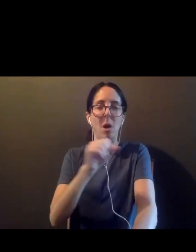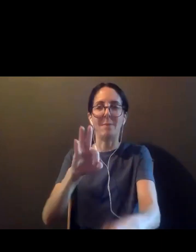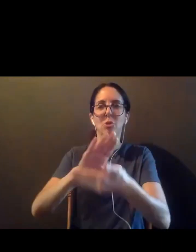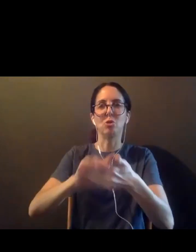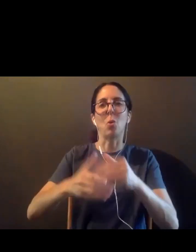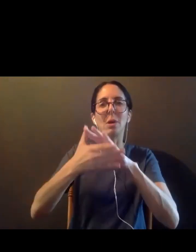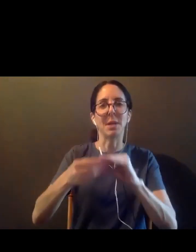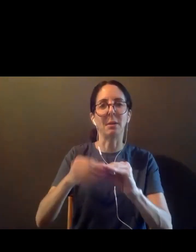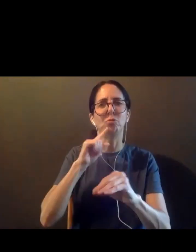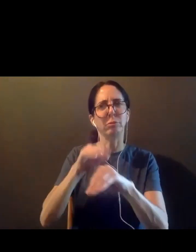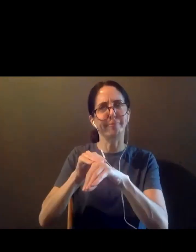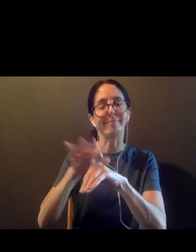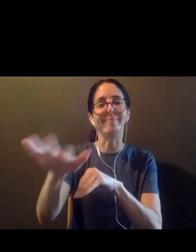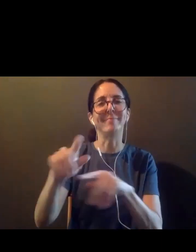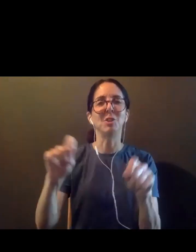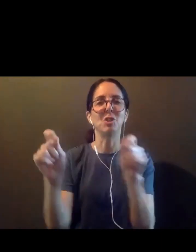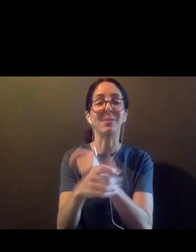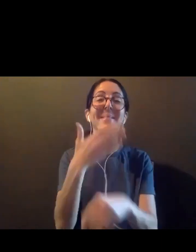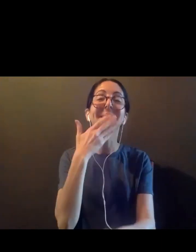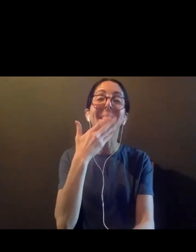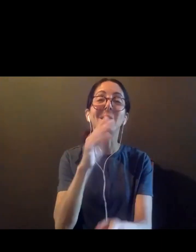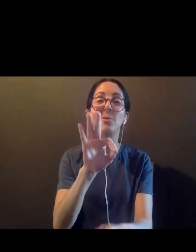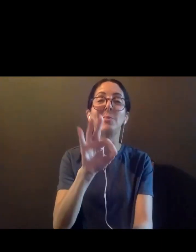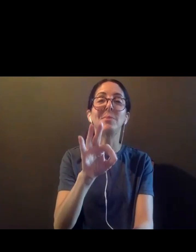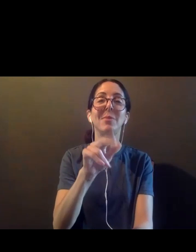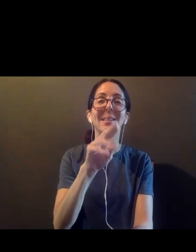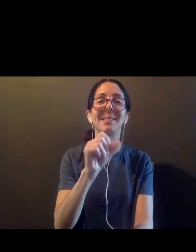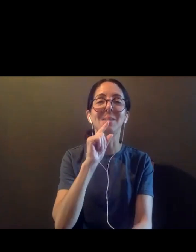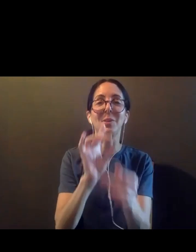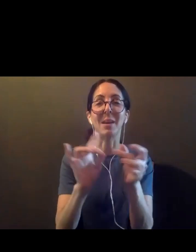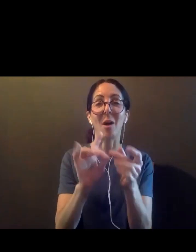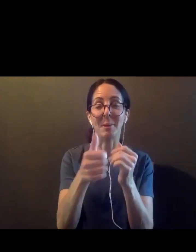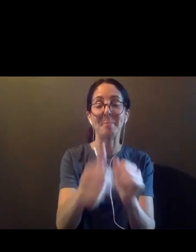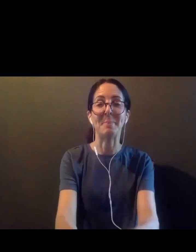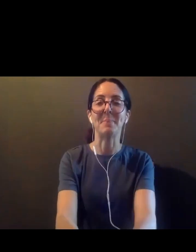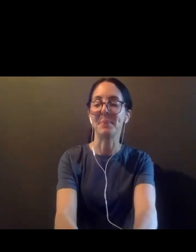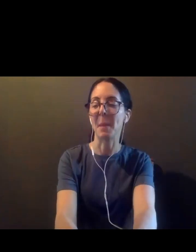So, thank you so much for bringing that point forward. DR.